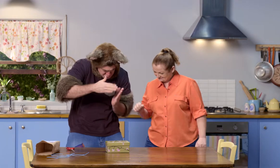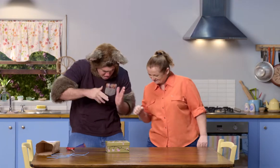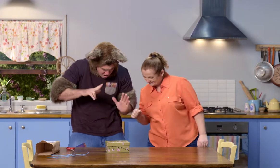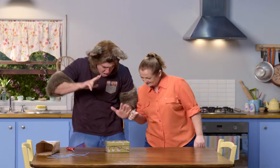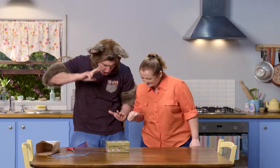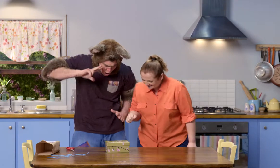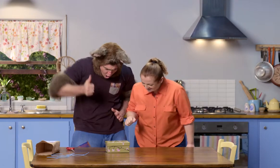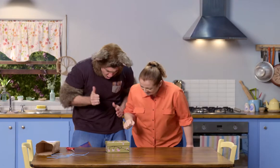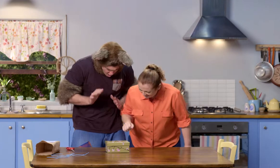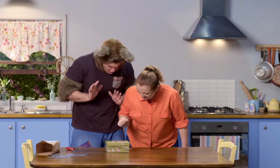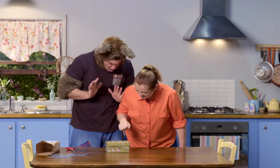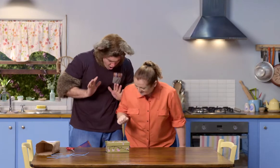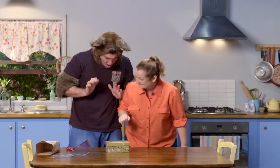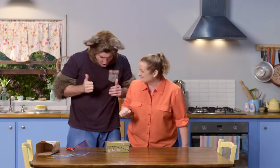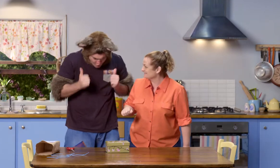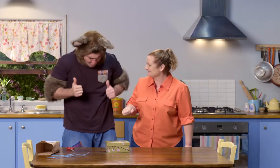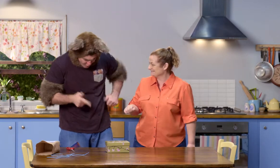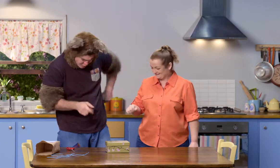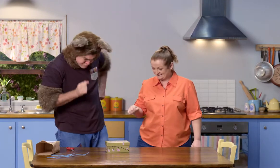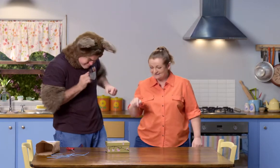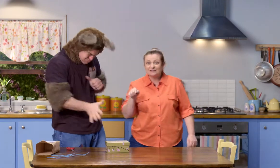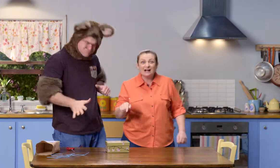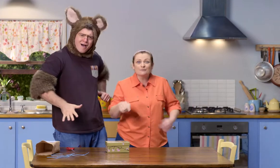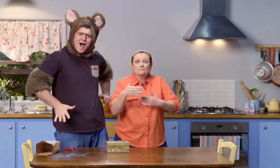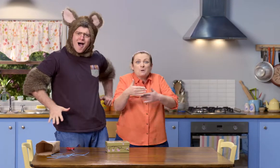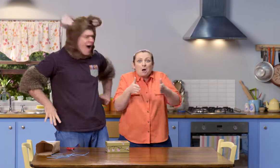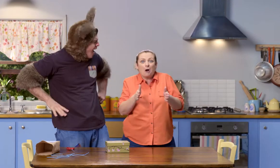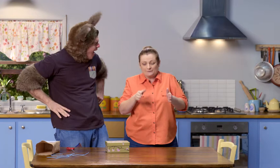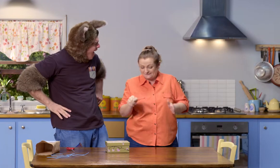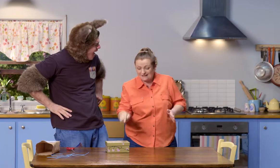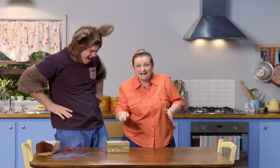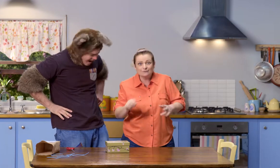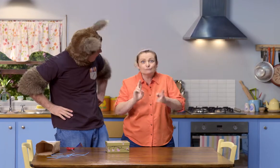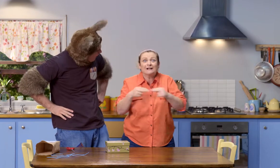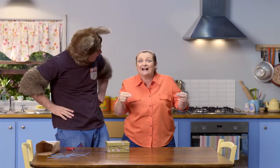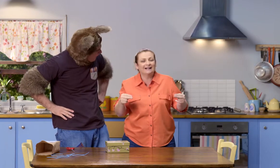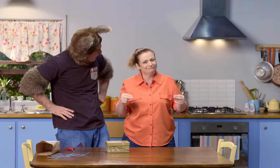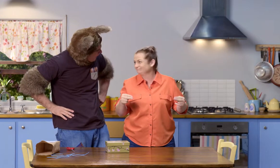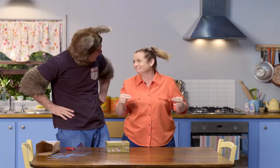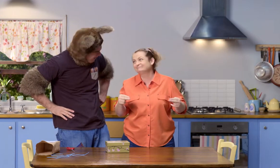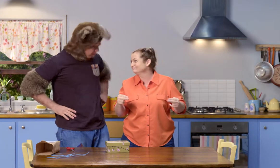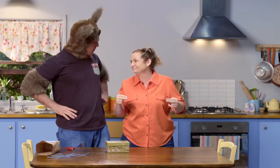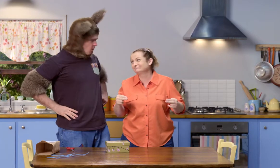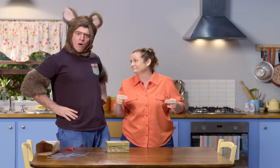It's such lovely painting. Oh, that's great! Well, the box isn't actually the present.